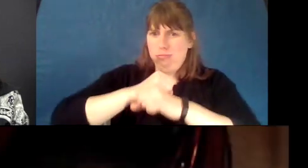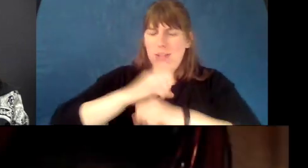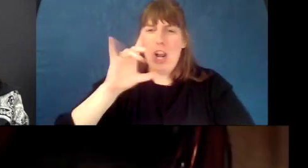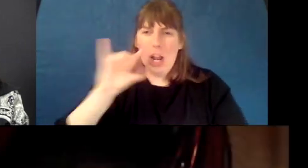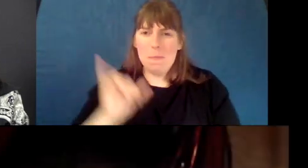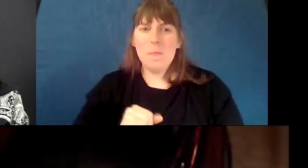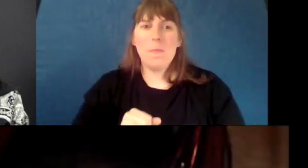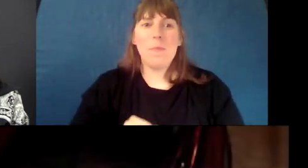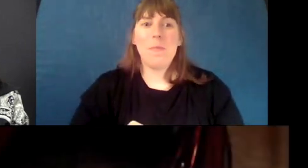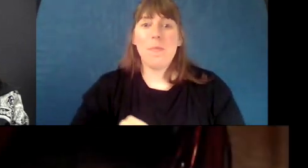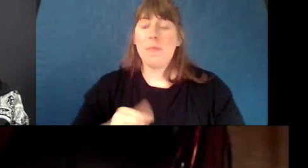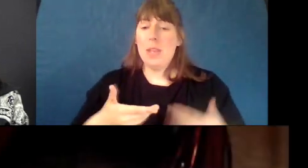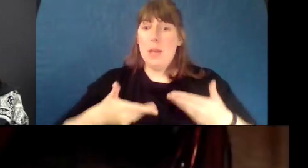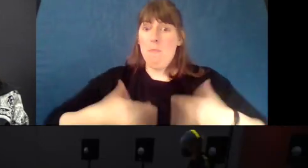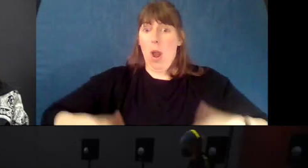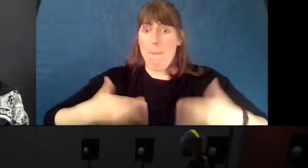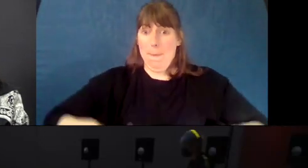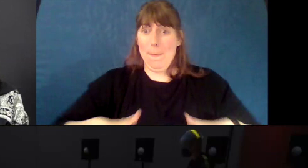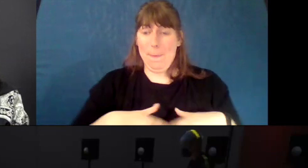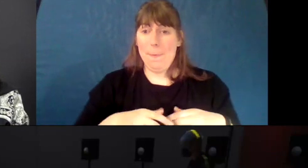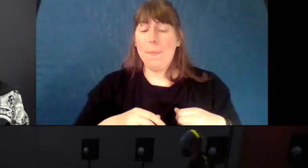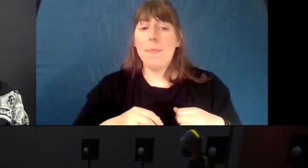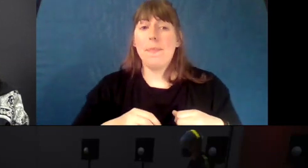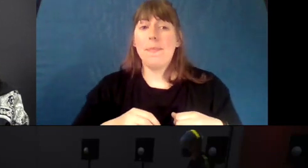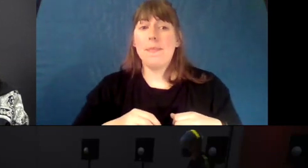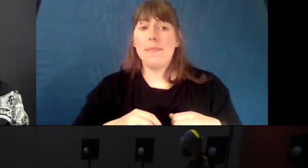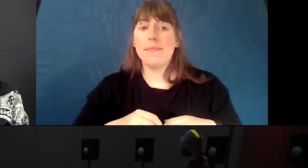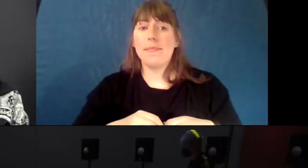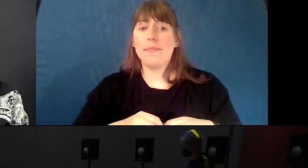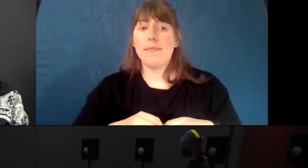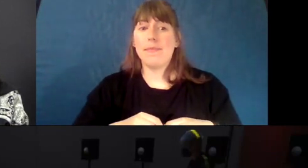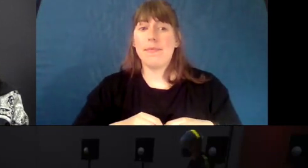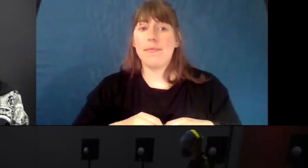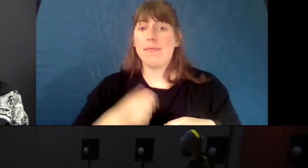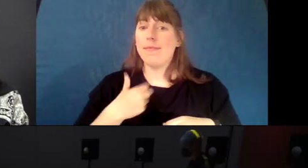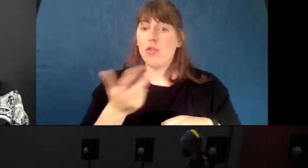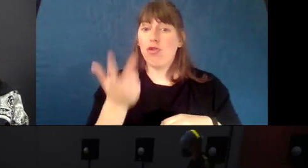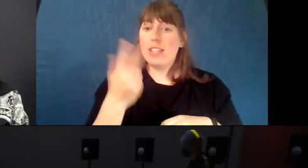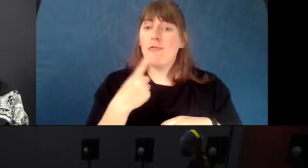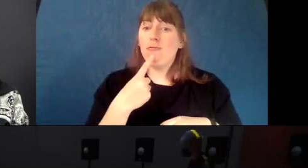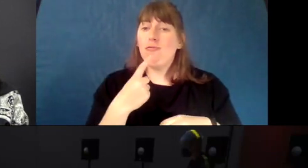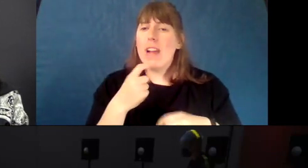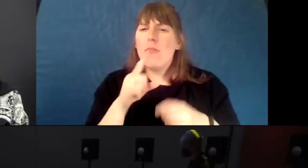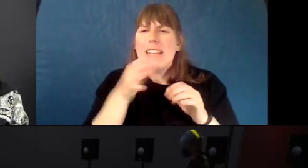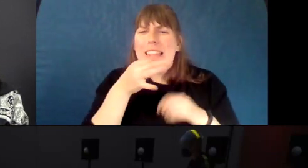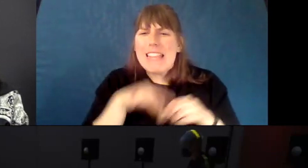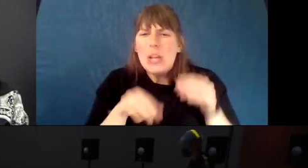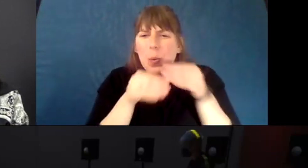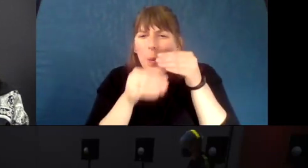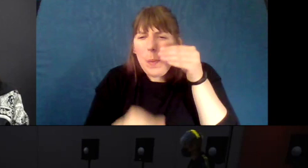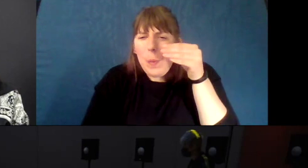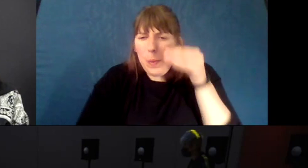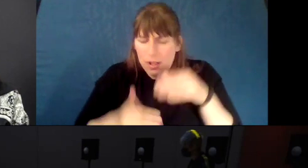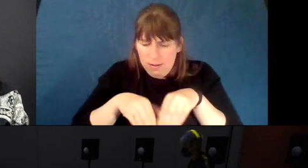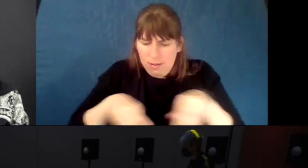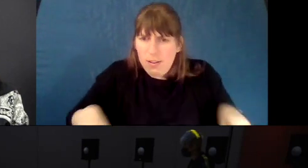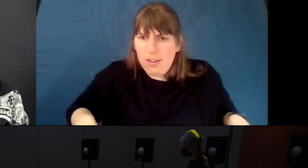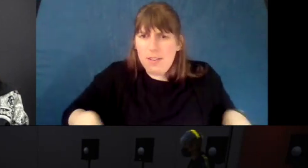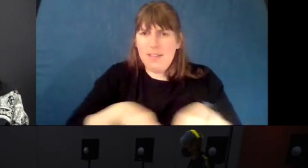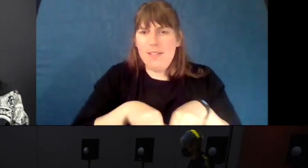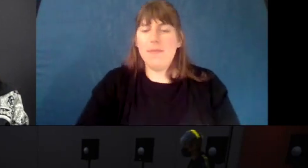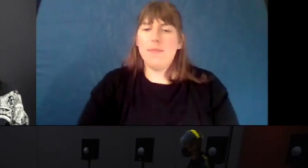her bottom part of her dress has three red thinner paneling that kind of comes down throughout.